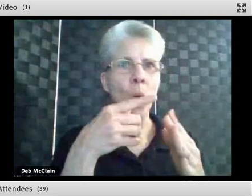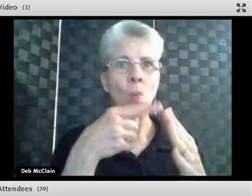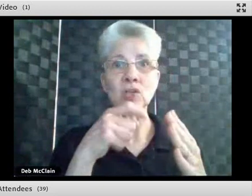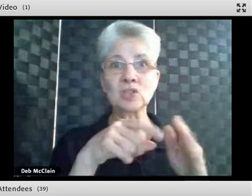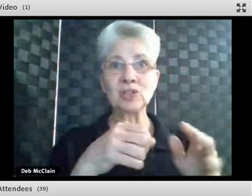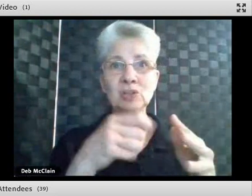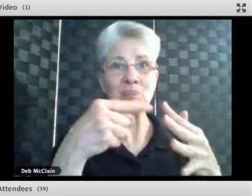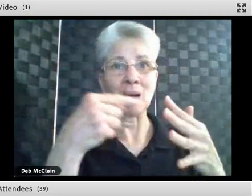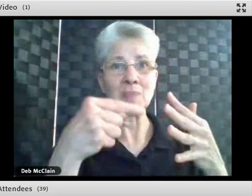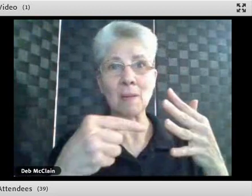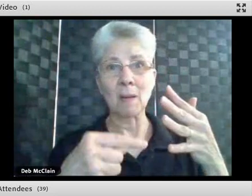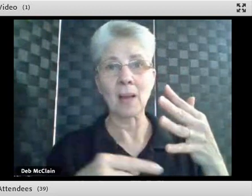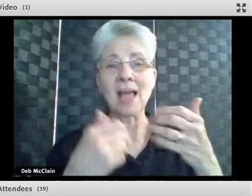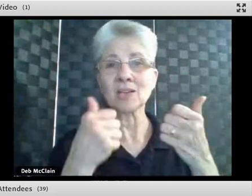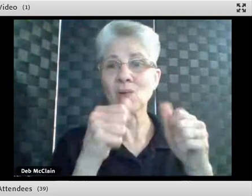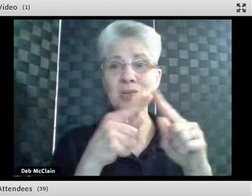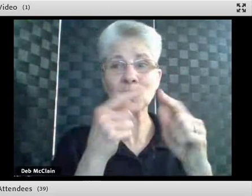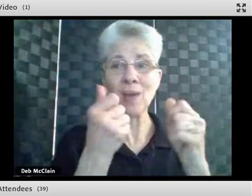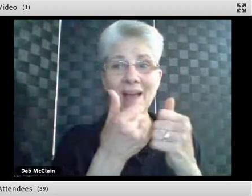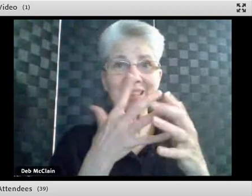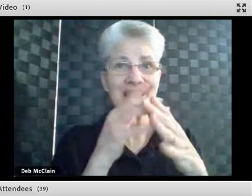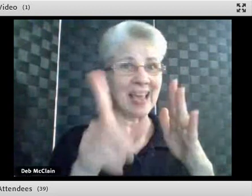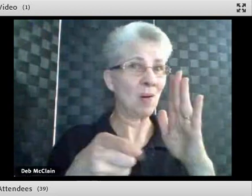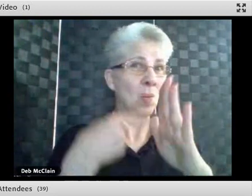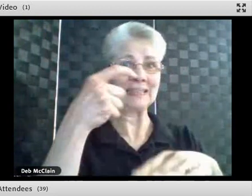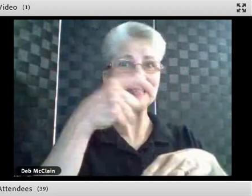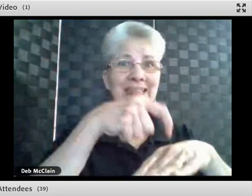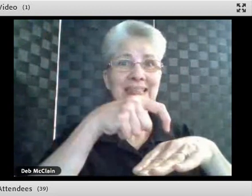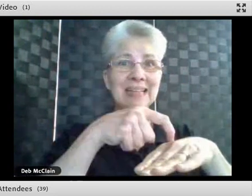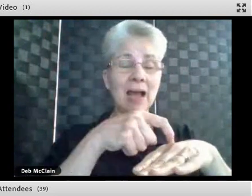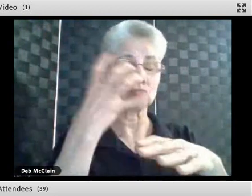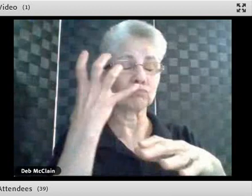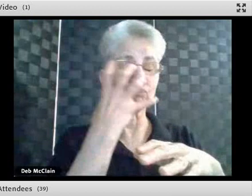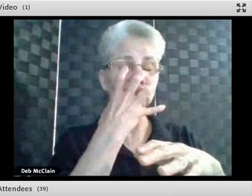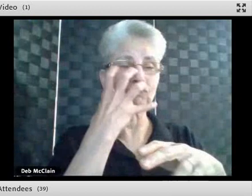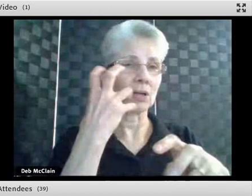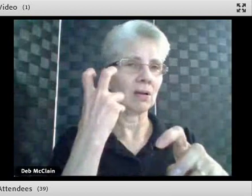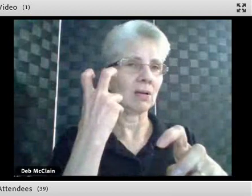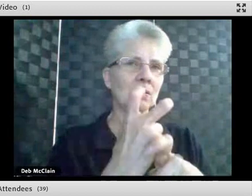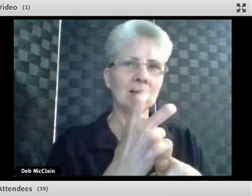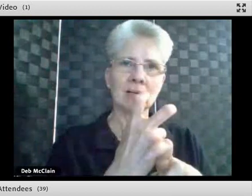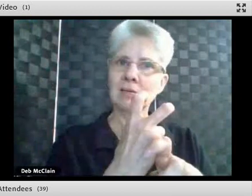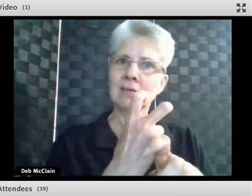and trying to tackle everything all at once is not going to be good for anyone.